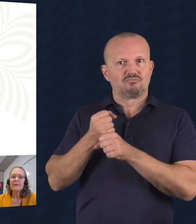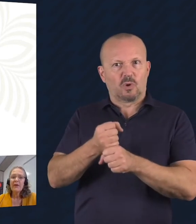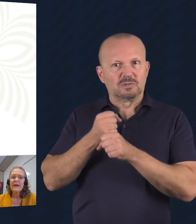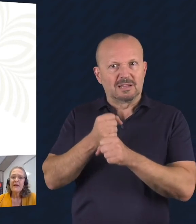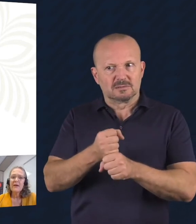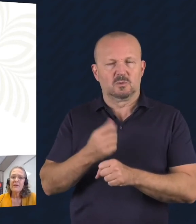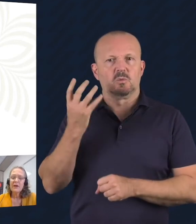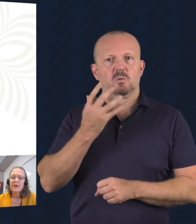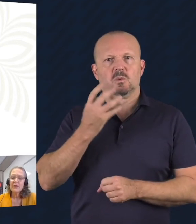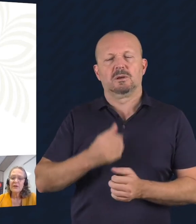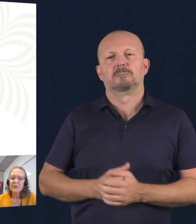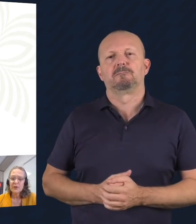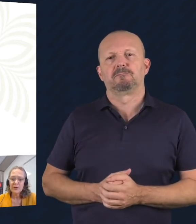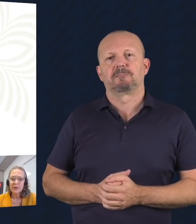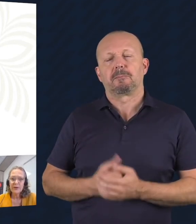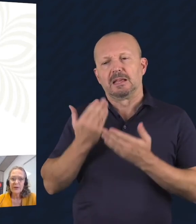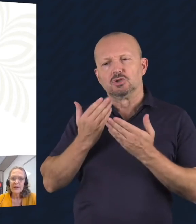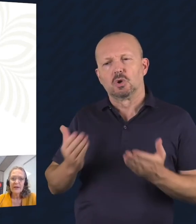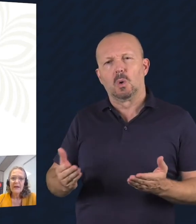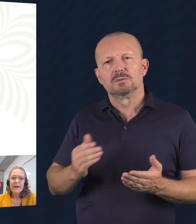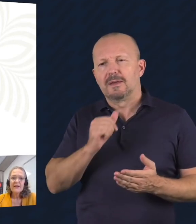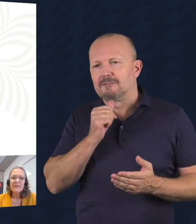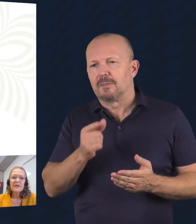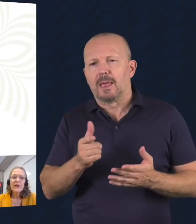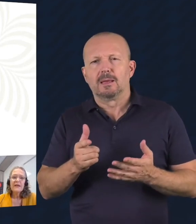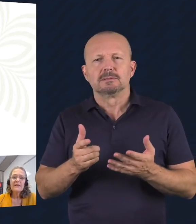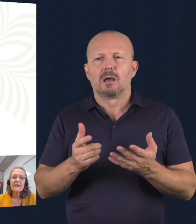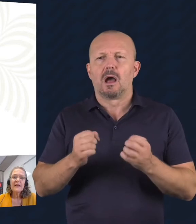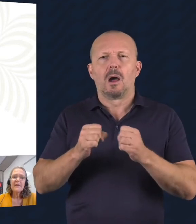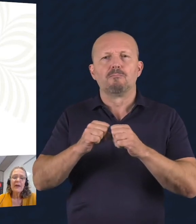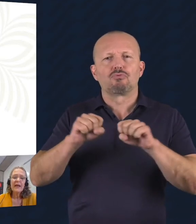right now across the motu that demonstrates that the impact